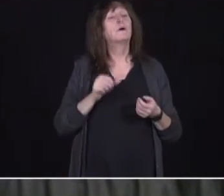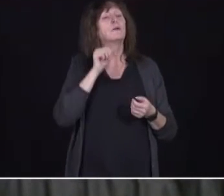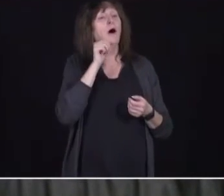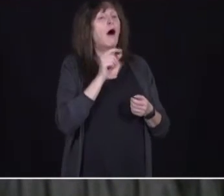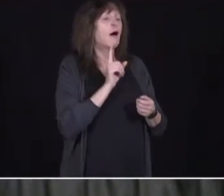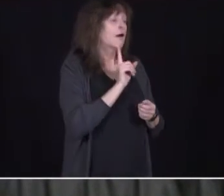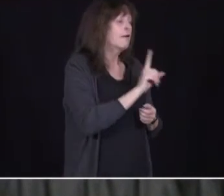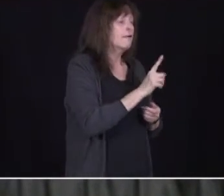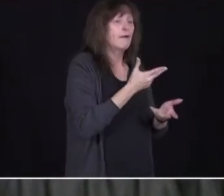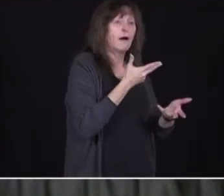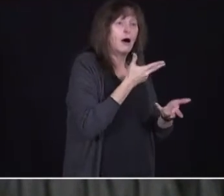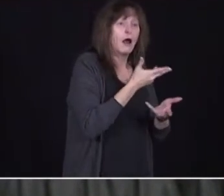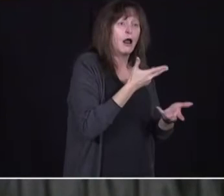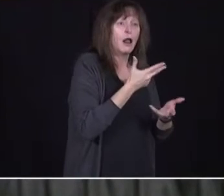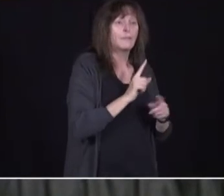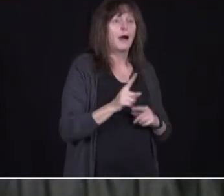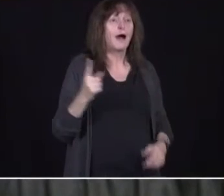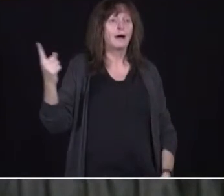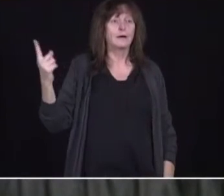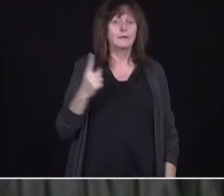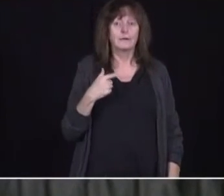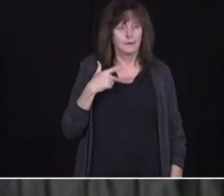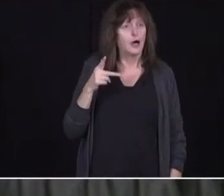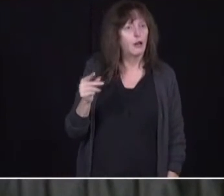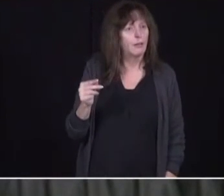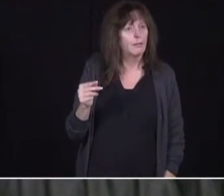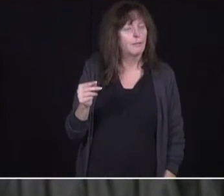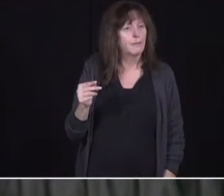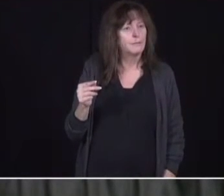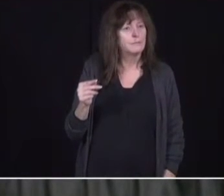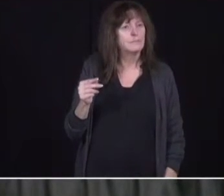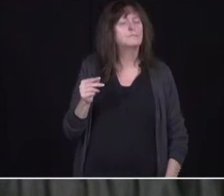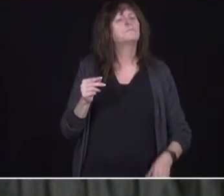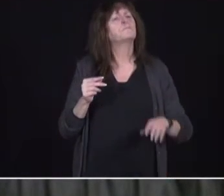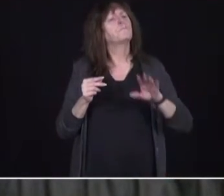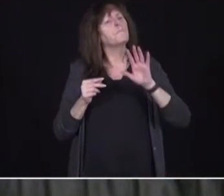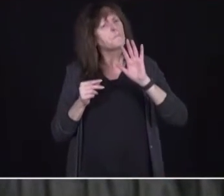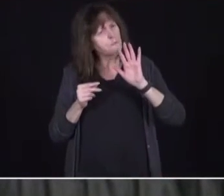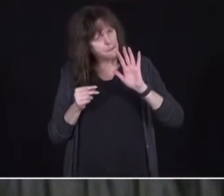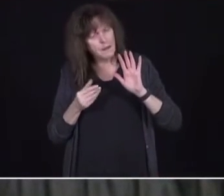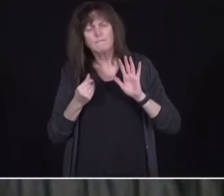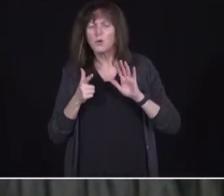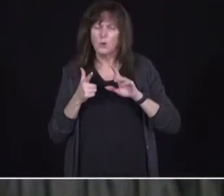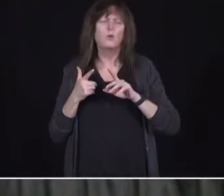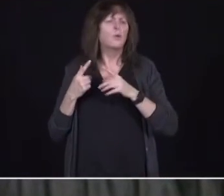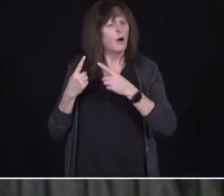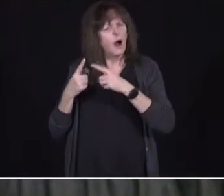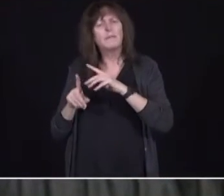Each site is making sure that happens in as small numbers as possible but it will